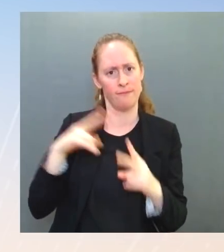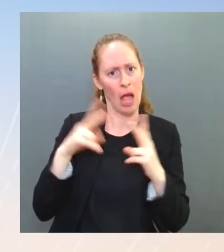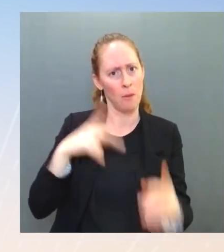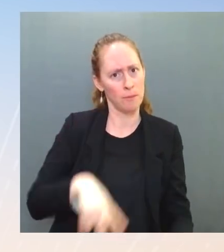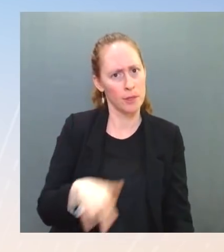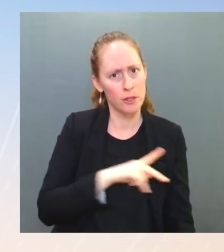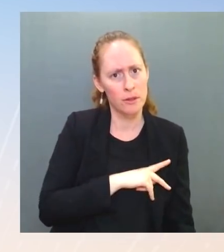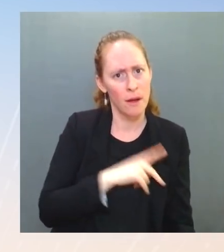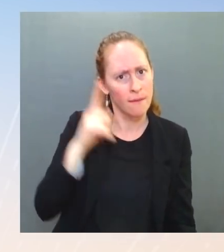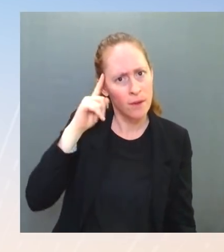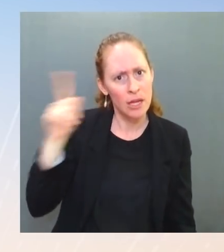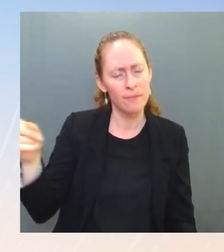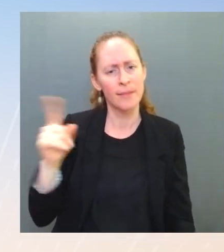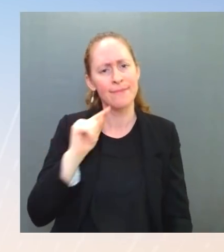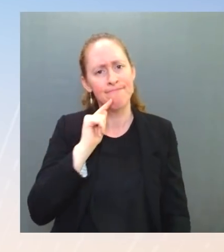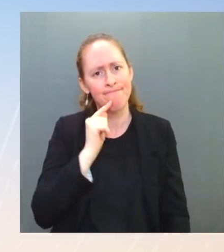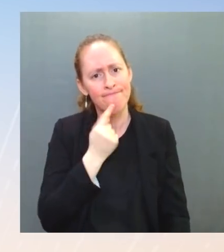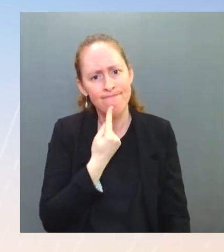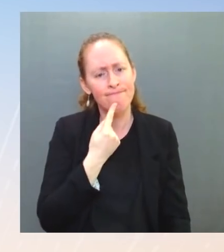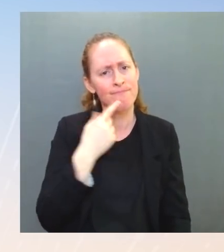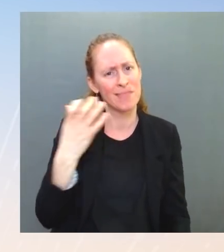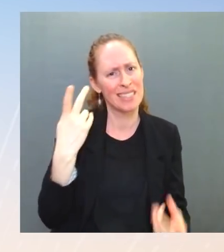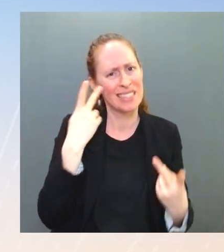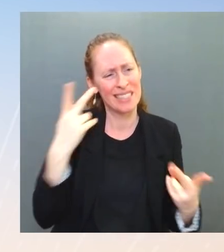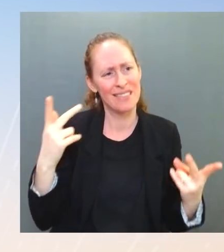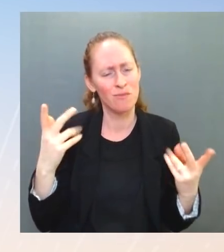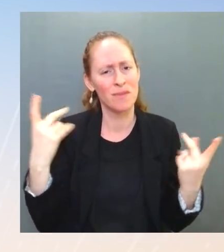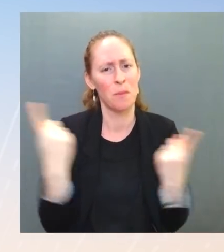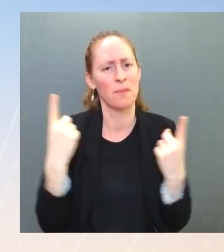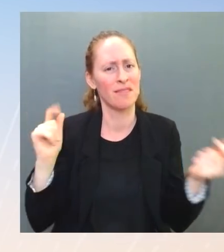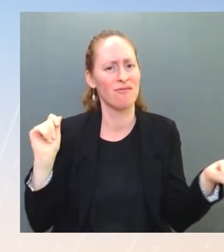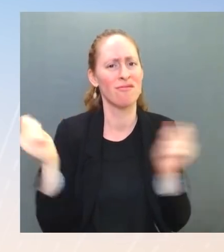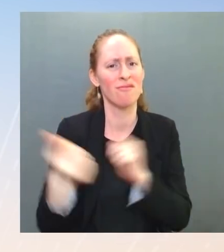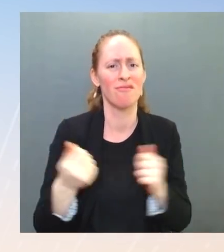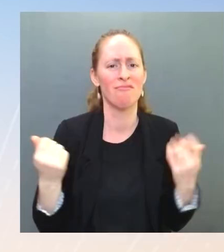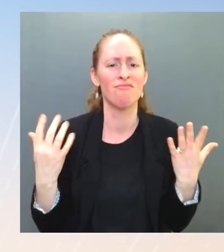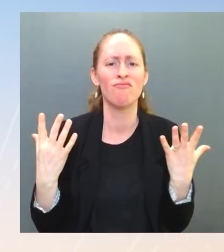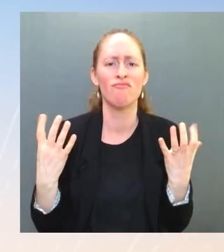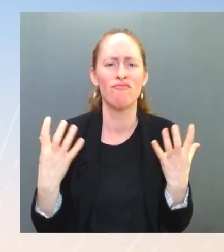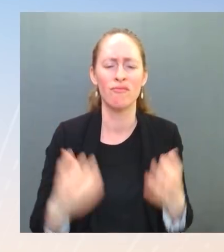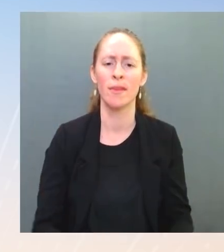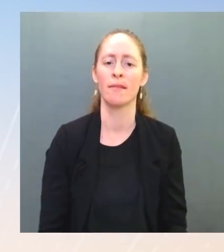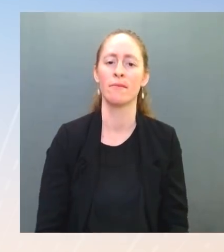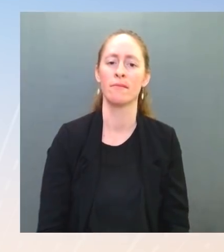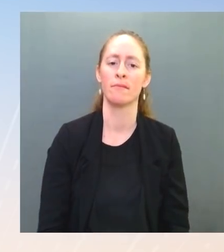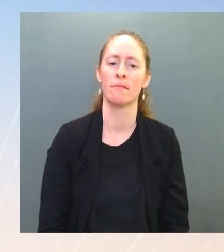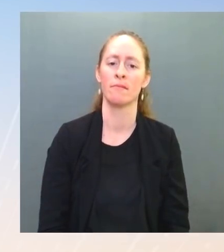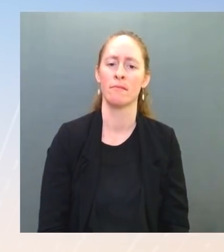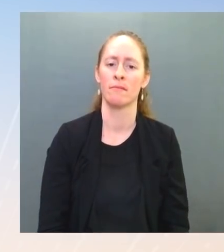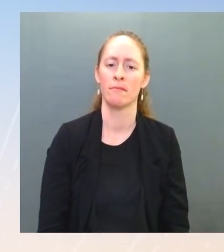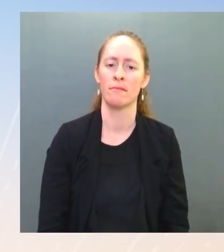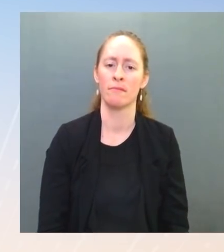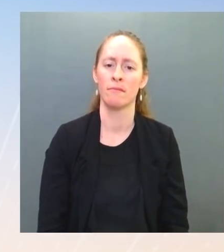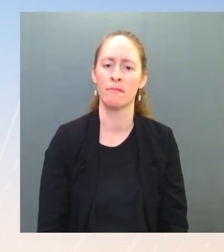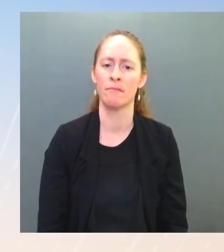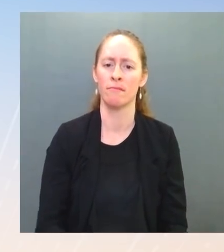And choking off the supply of guns being used in crimes, including by cracking down on gun traffickers and firearms dealers